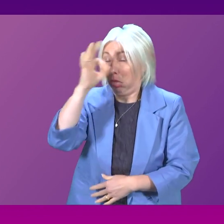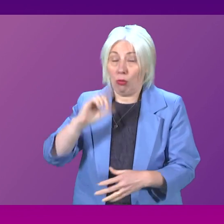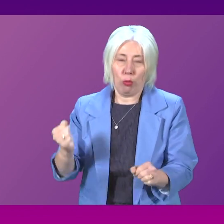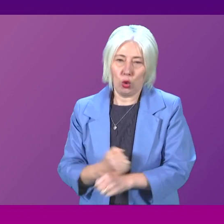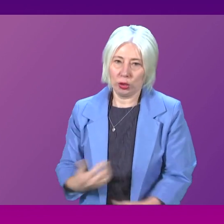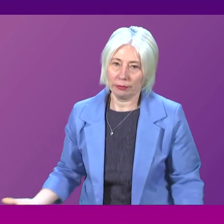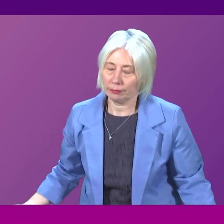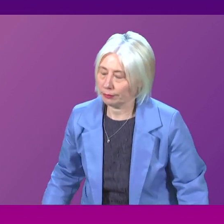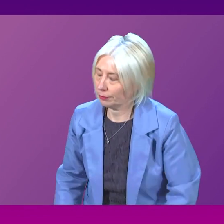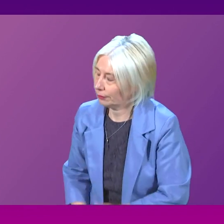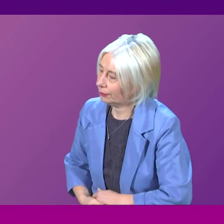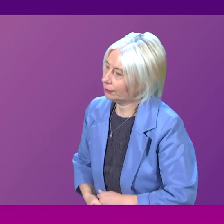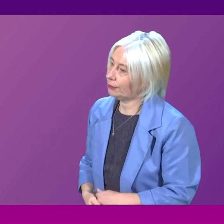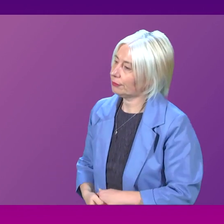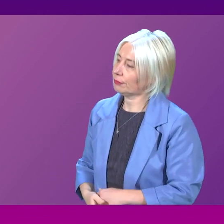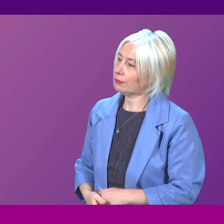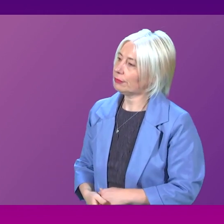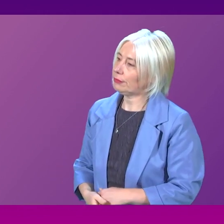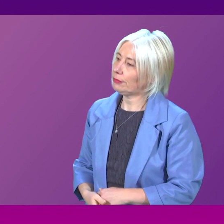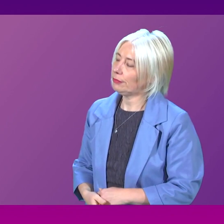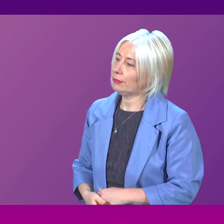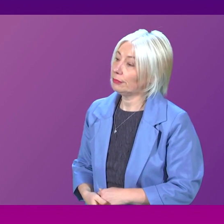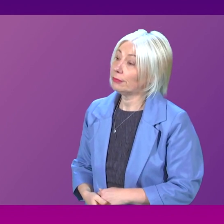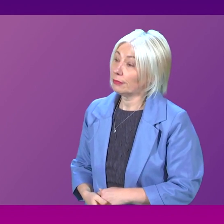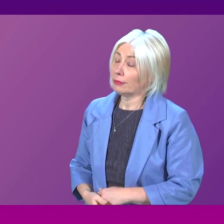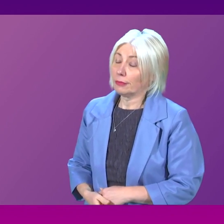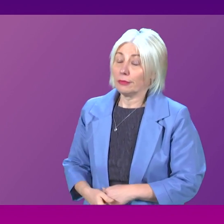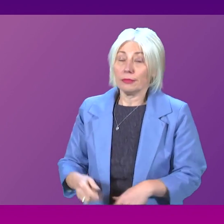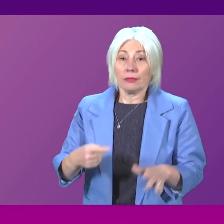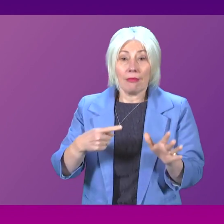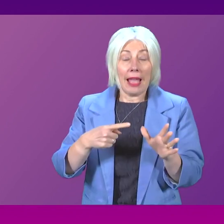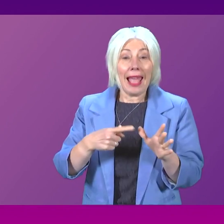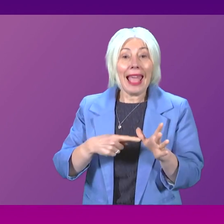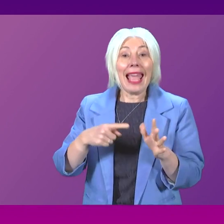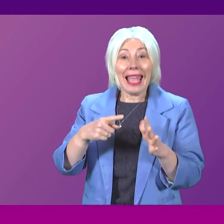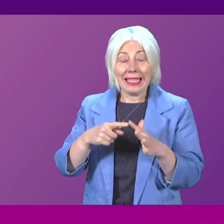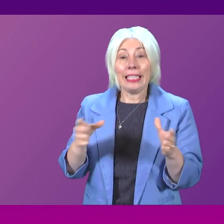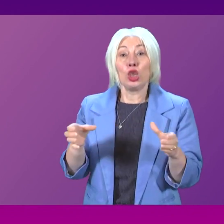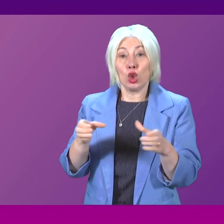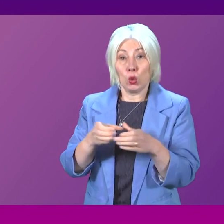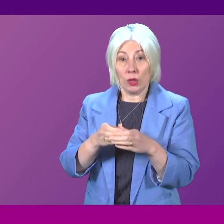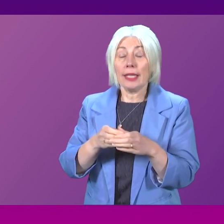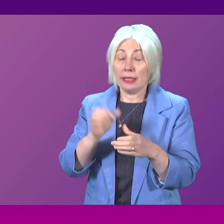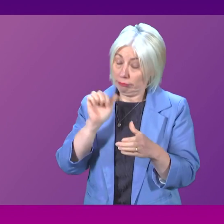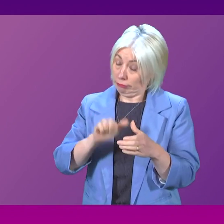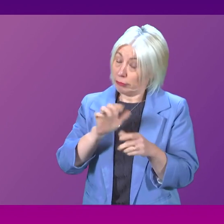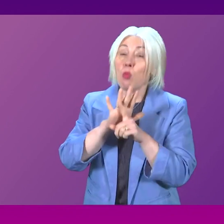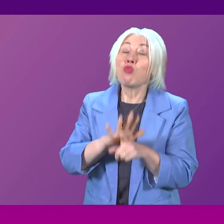Although our accident and emergency units are under significant pressure, they are still